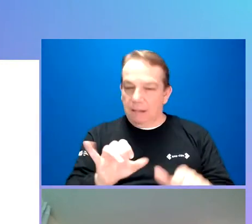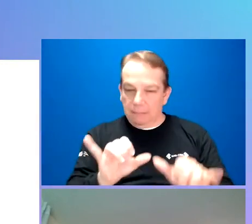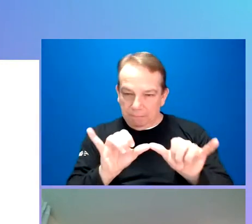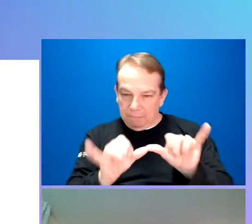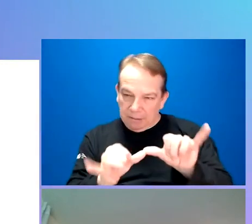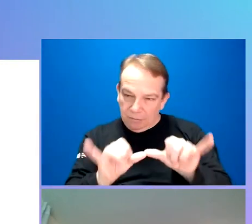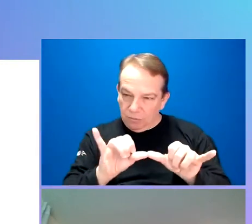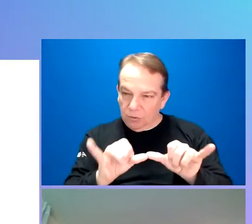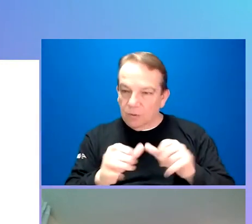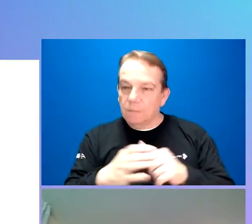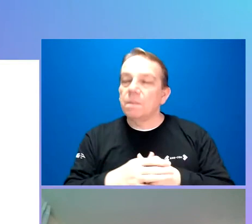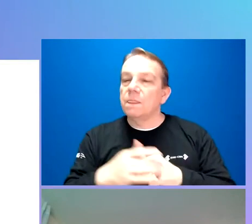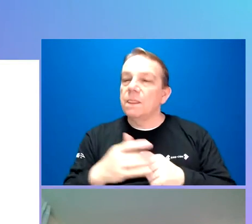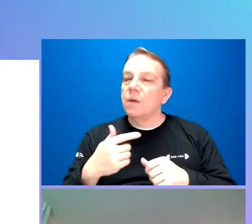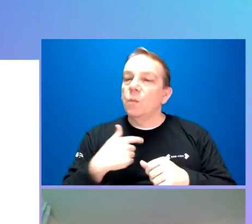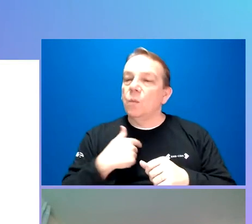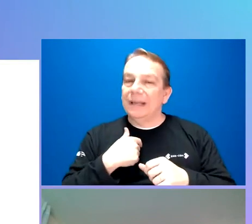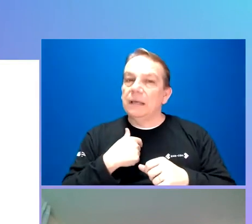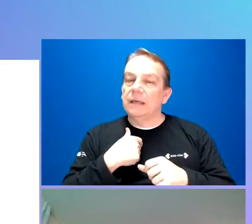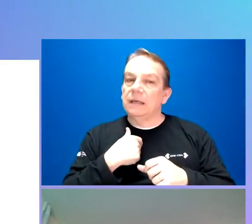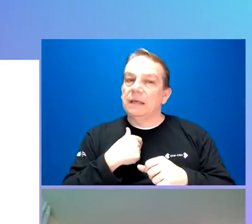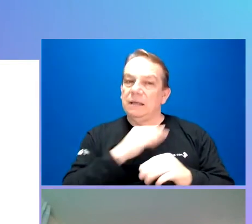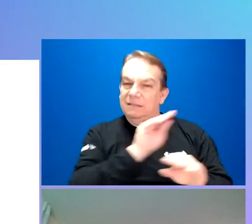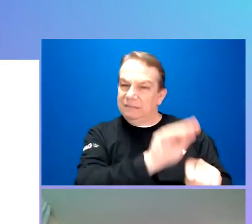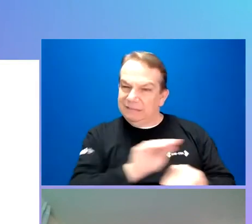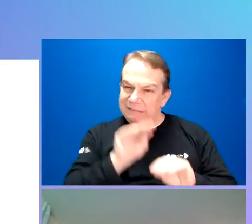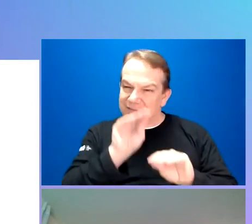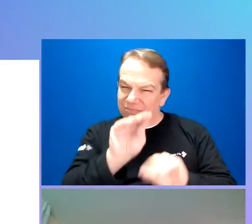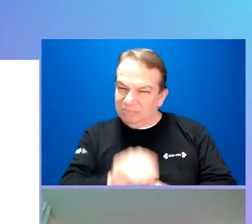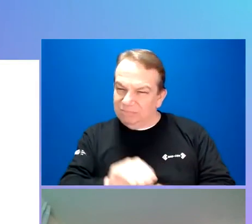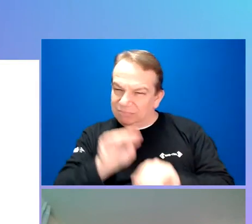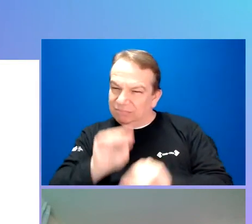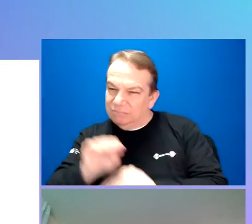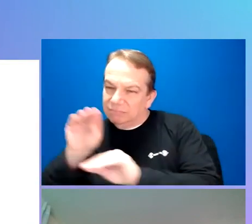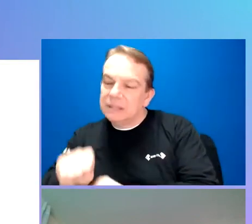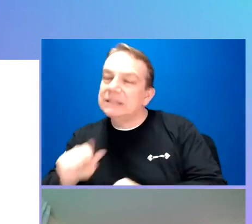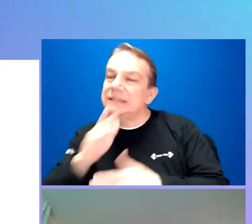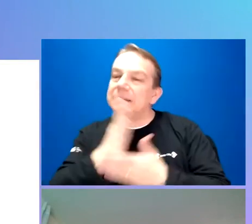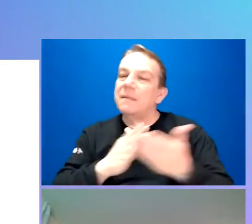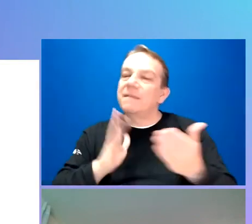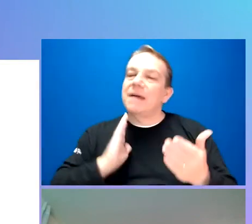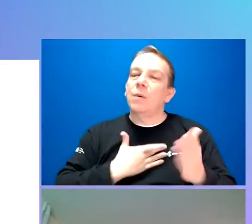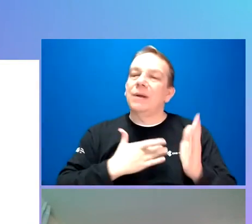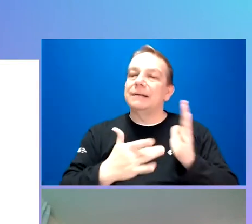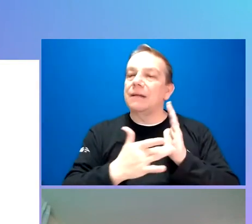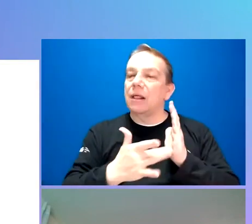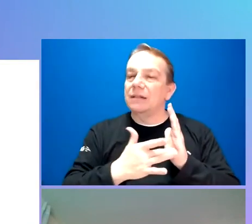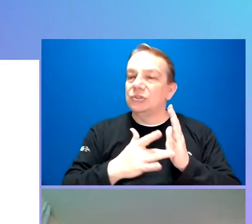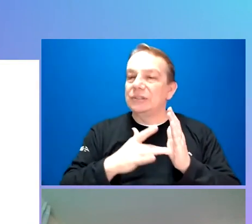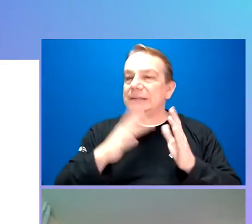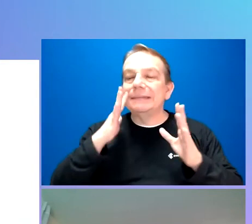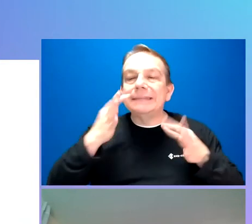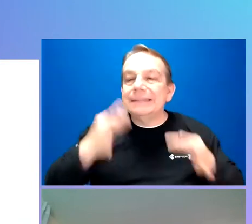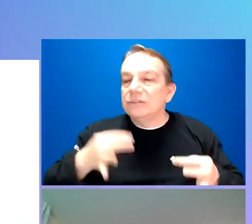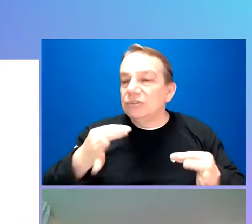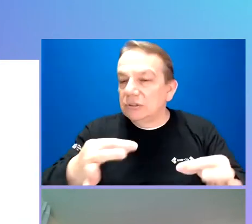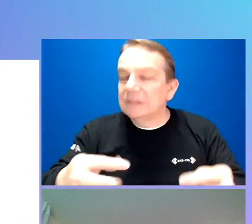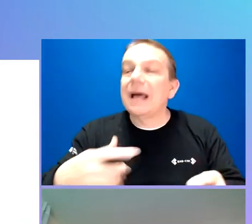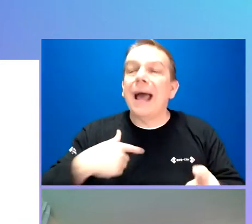decisions we made from the, on the technology side and I'm going to expand on some of these